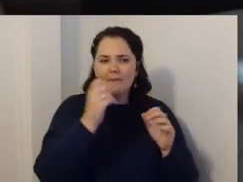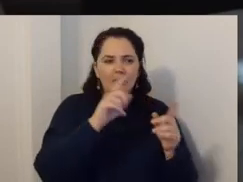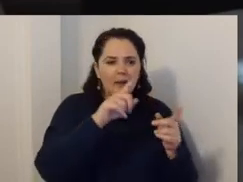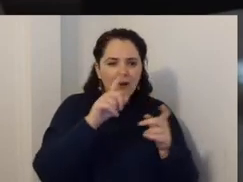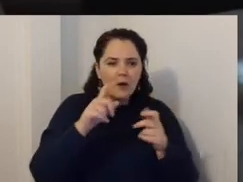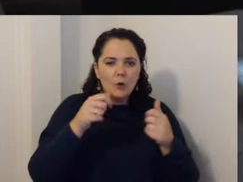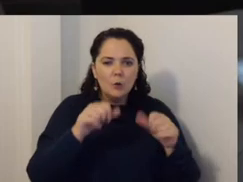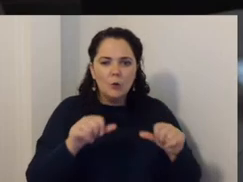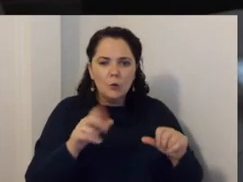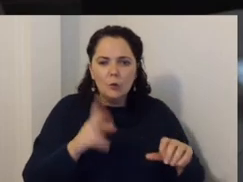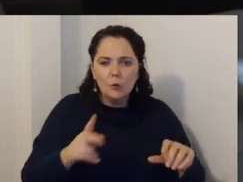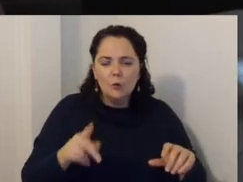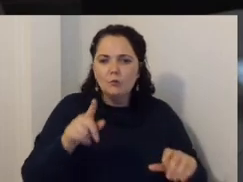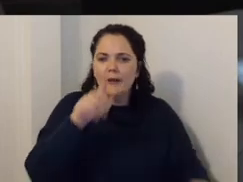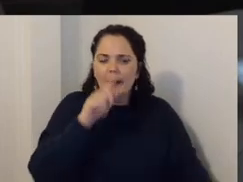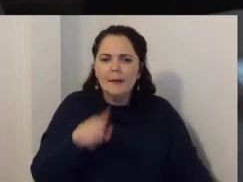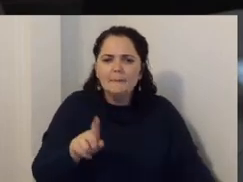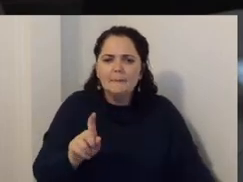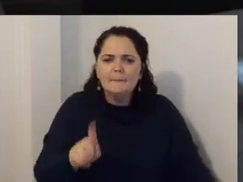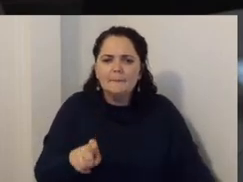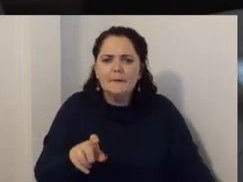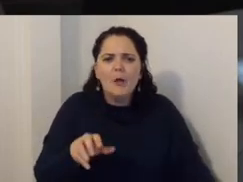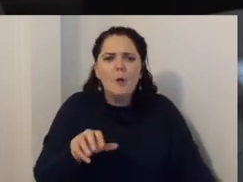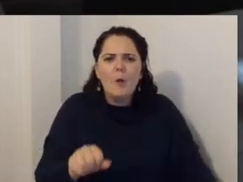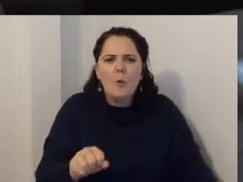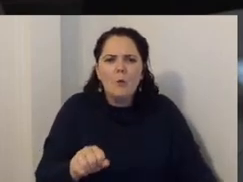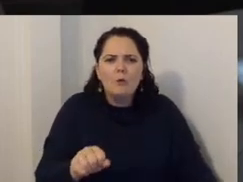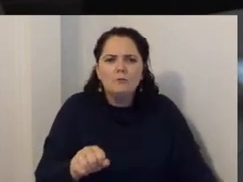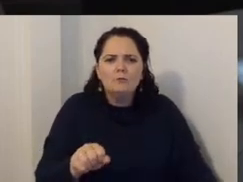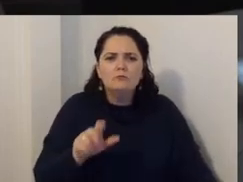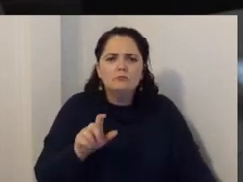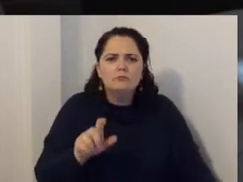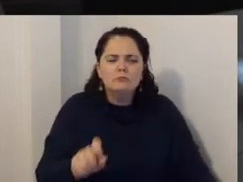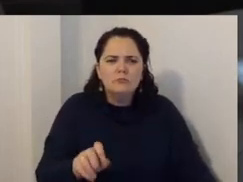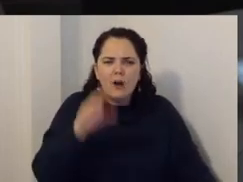at them time and time again, you can pause them and so you can really use them as a resource y'all